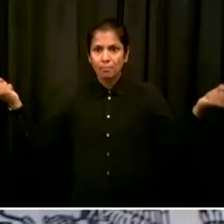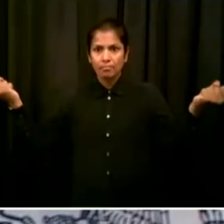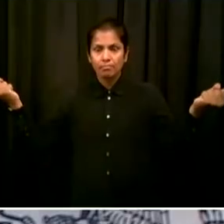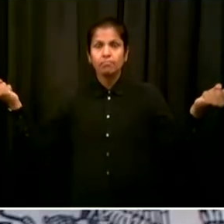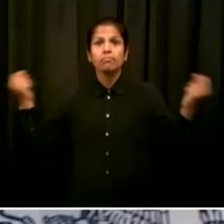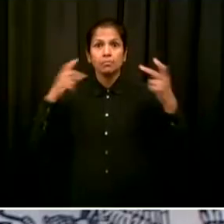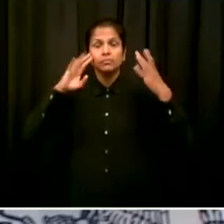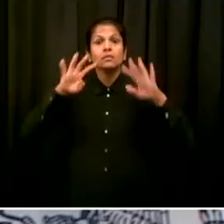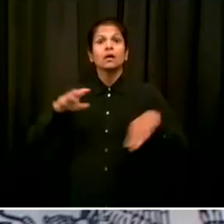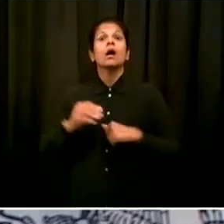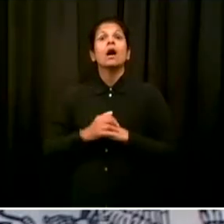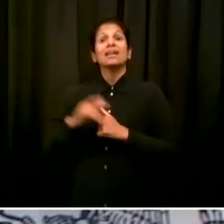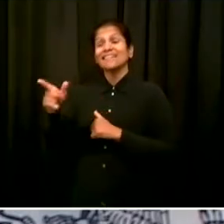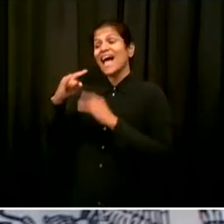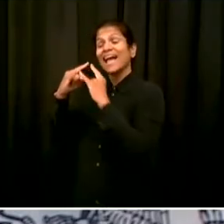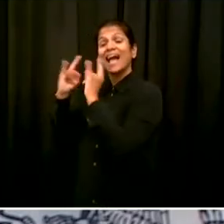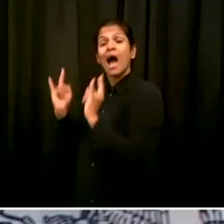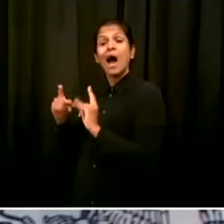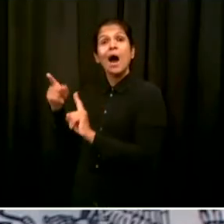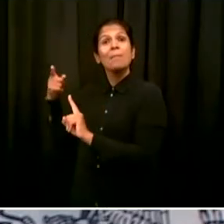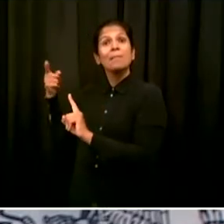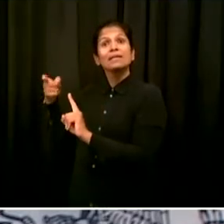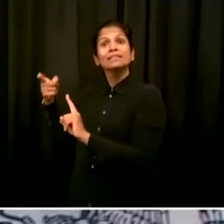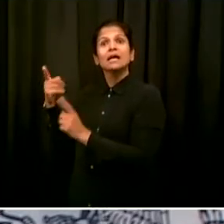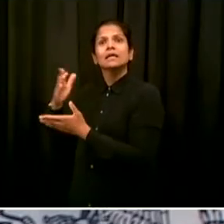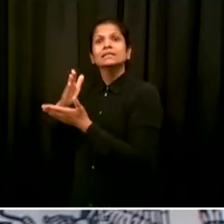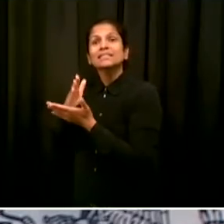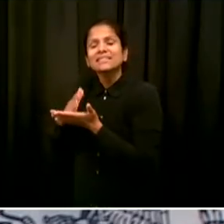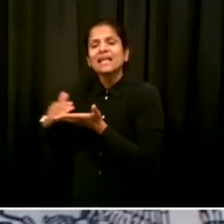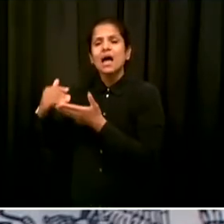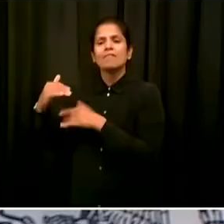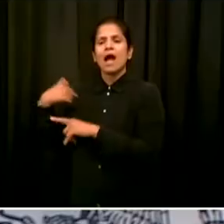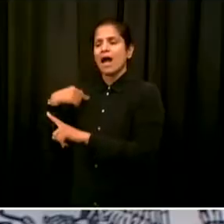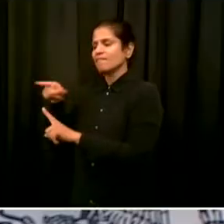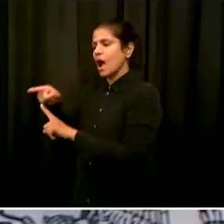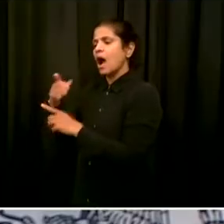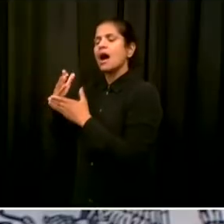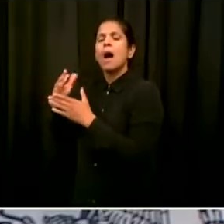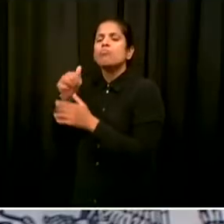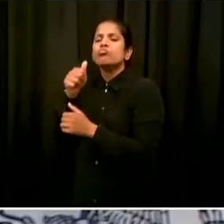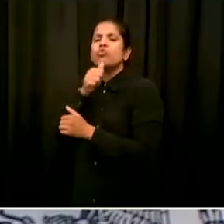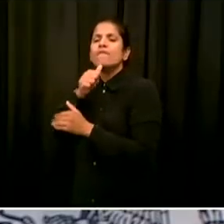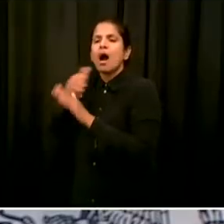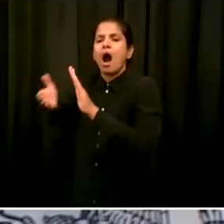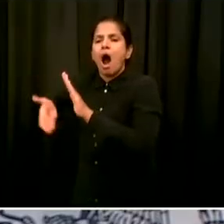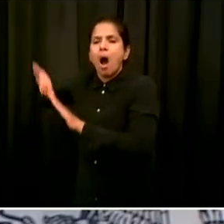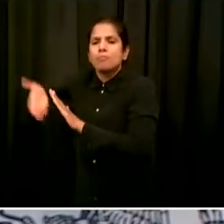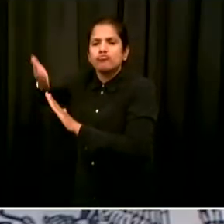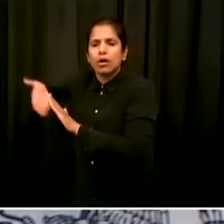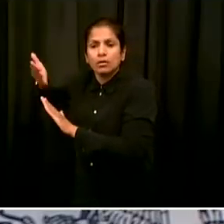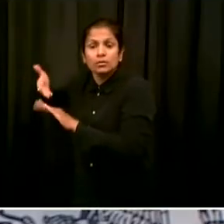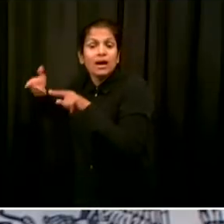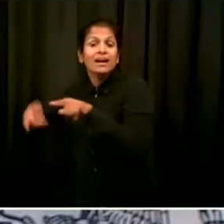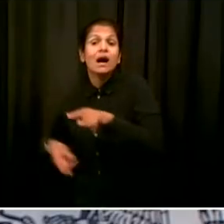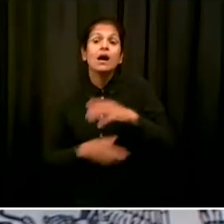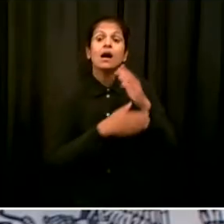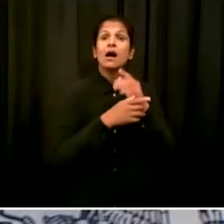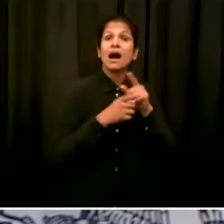ORGANIZATIONS THAT ARE NOT PART OF THE PULBICSE CORT